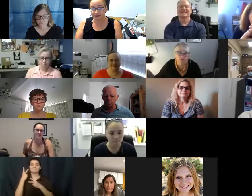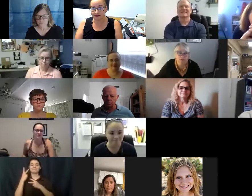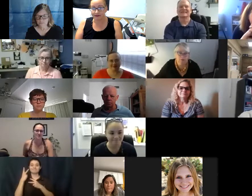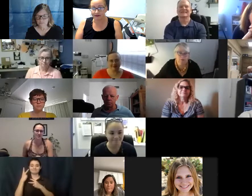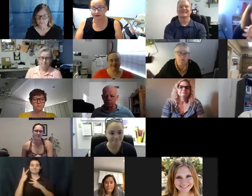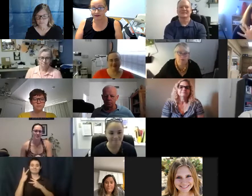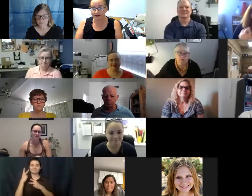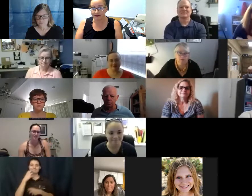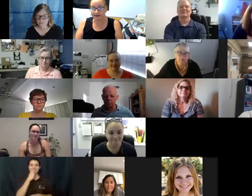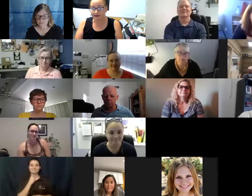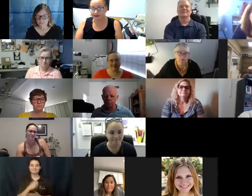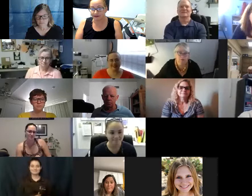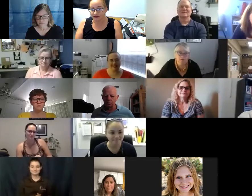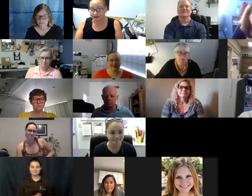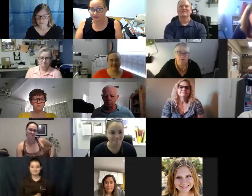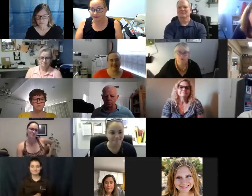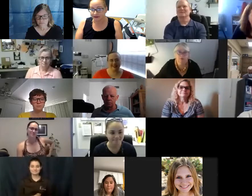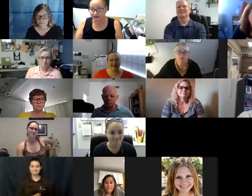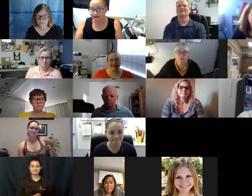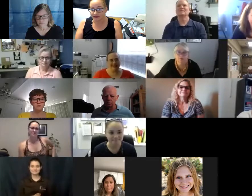Great memories!